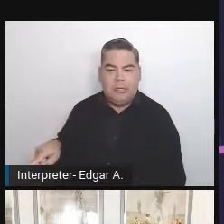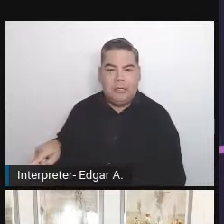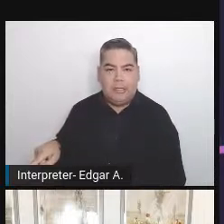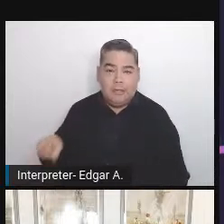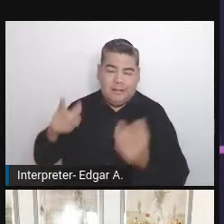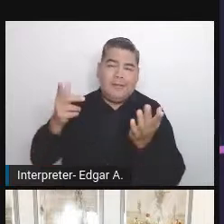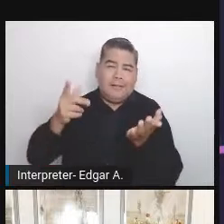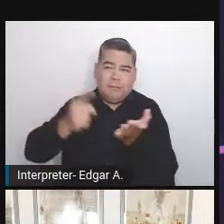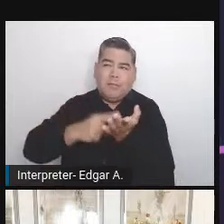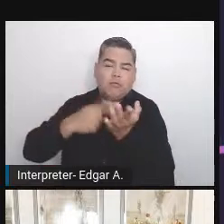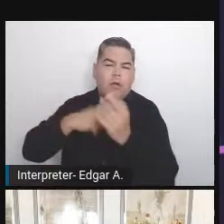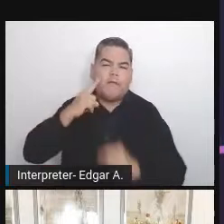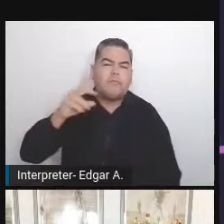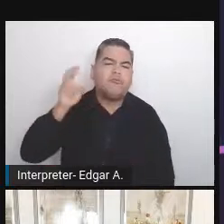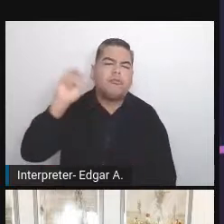Together with my wife we do not have a car.